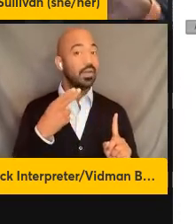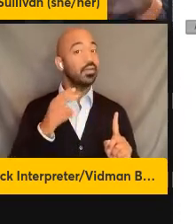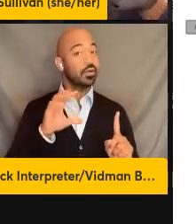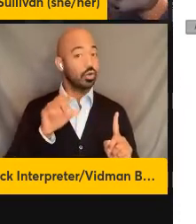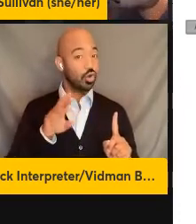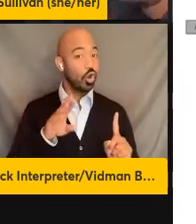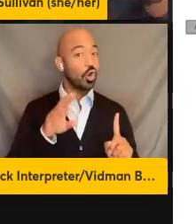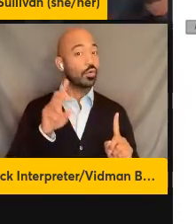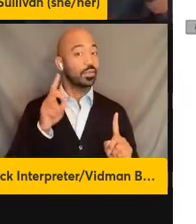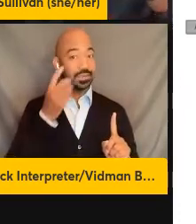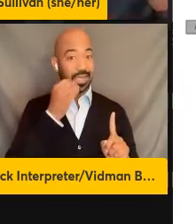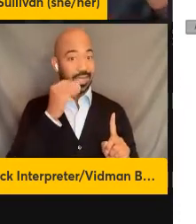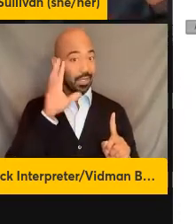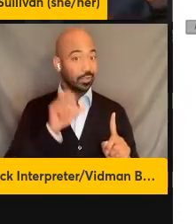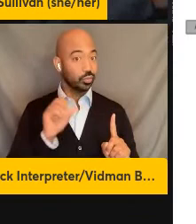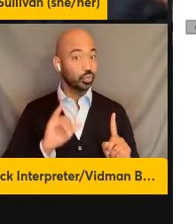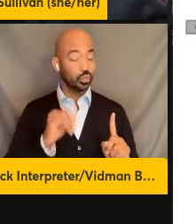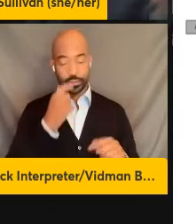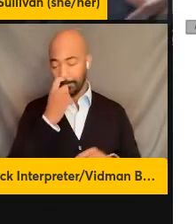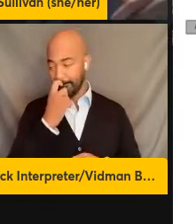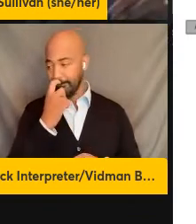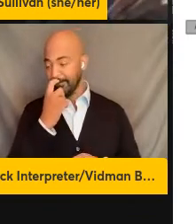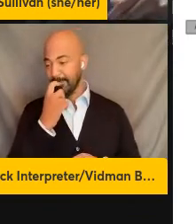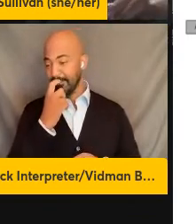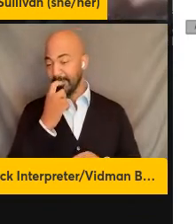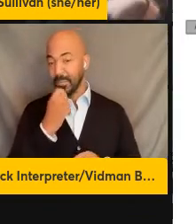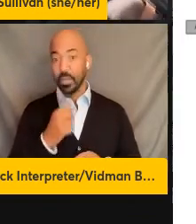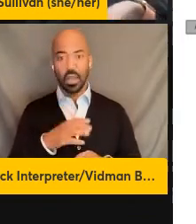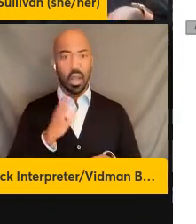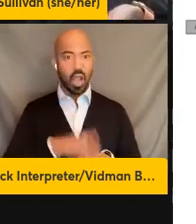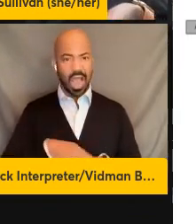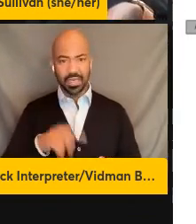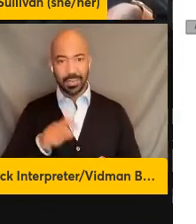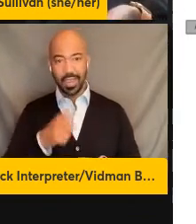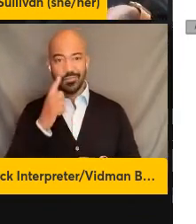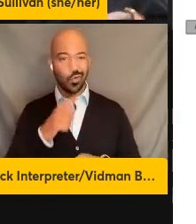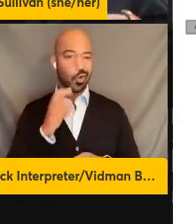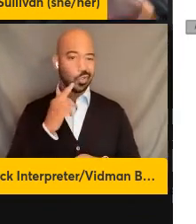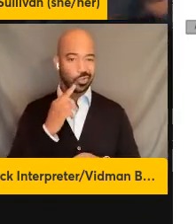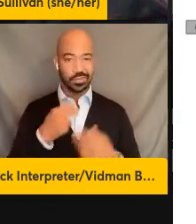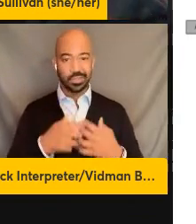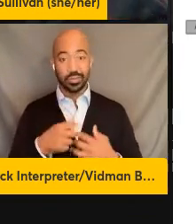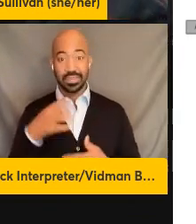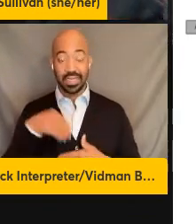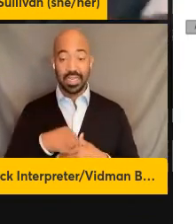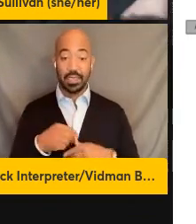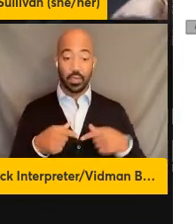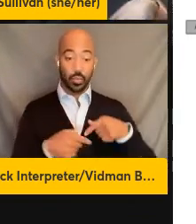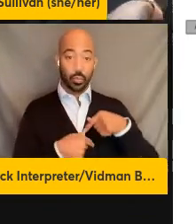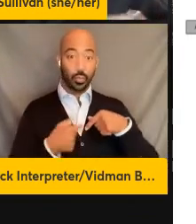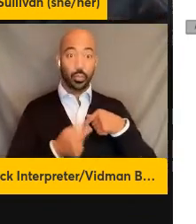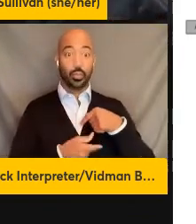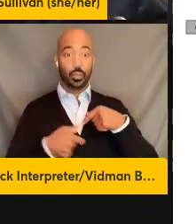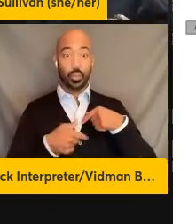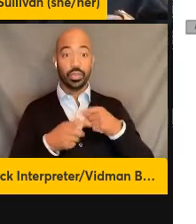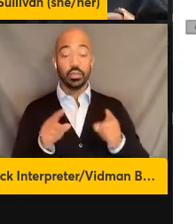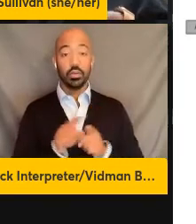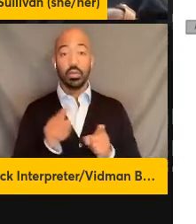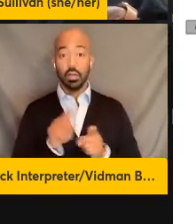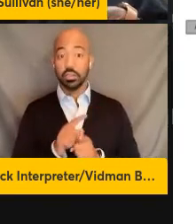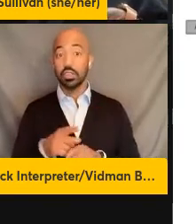so not only is this on demand induction of nutrient handling machinery present in the intestine, it's also present in the in